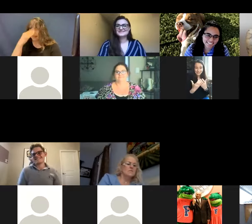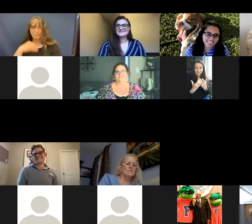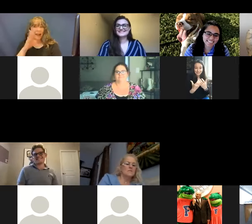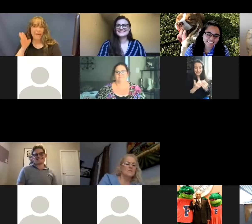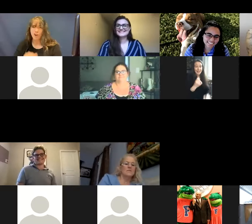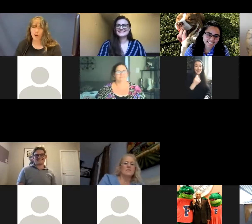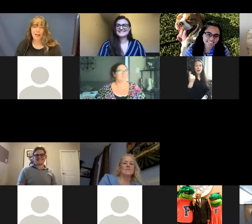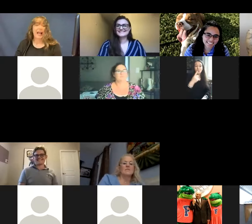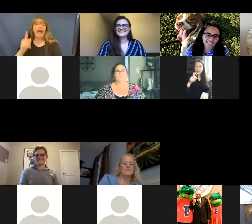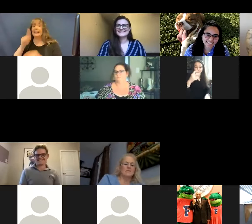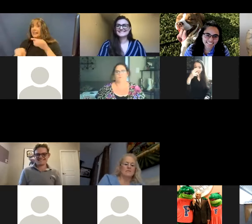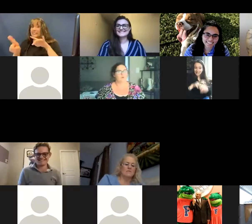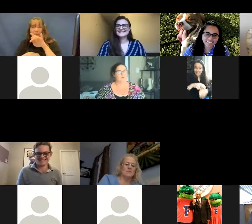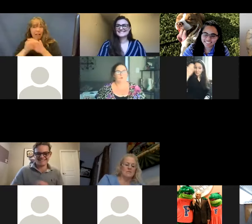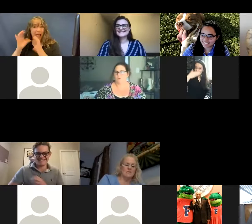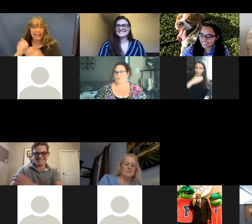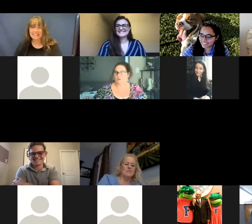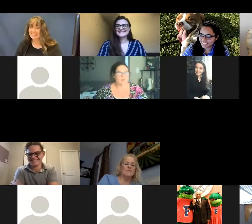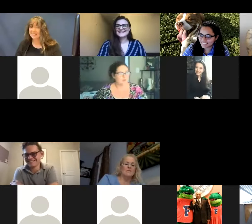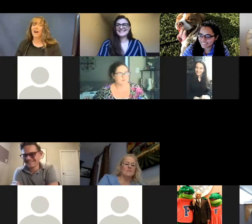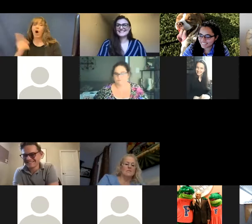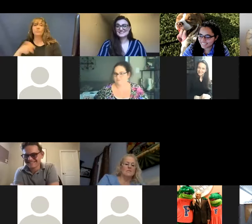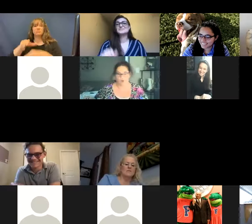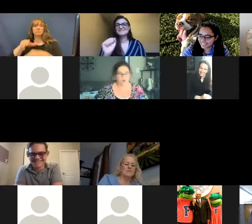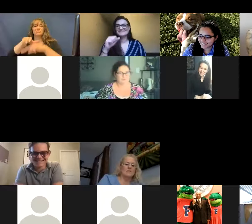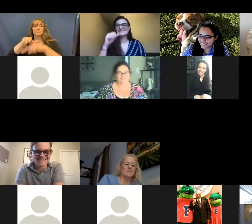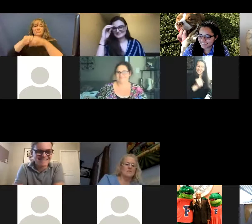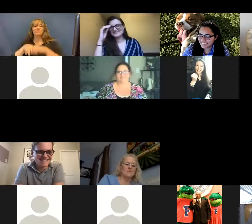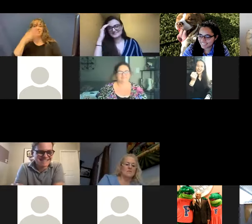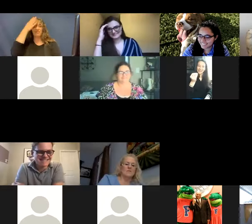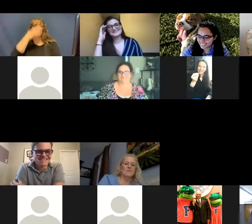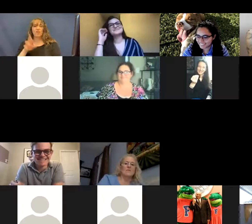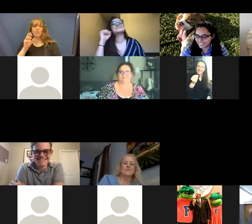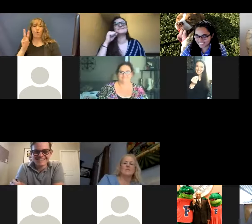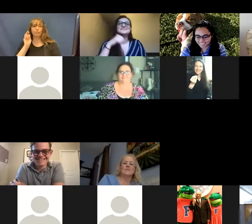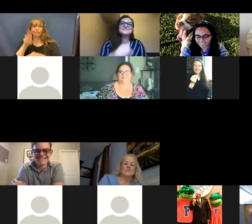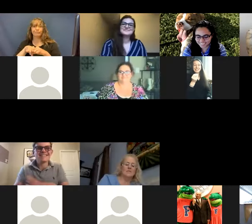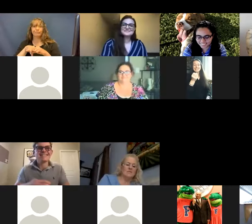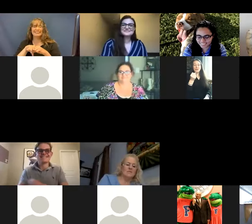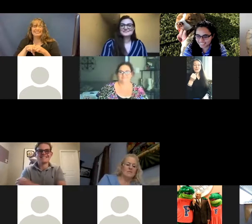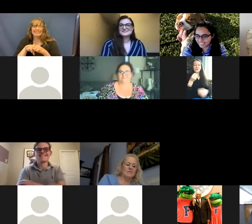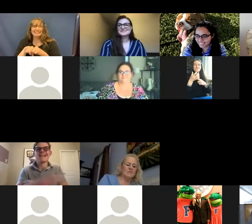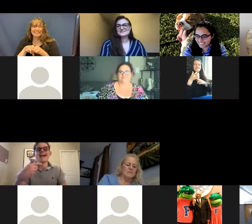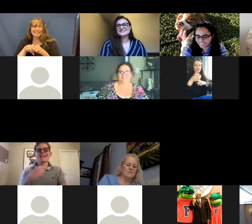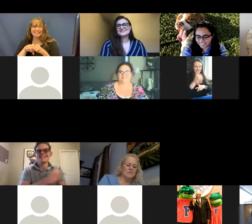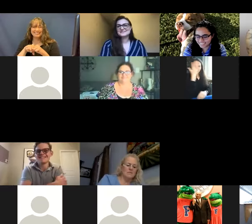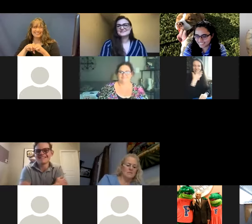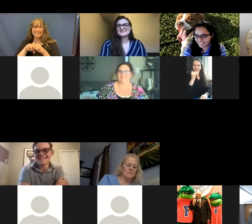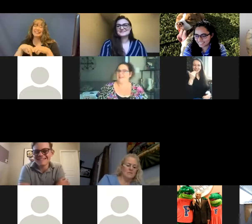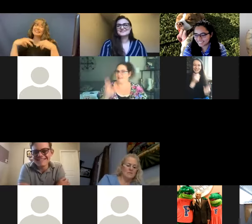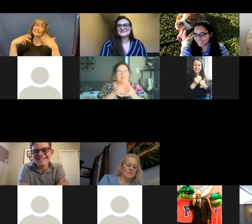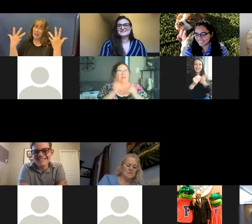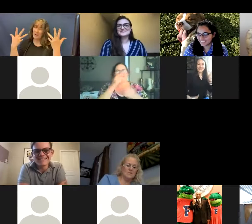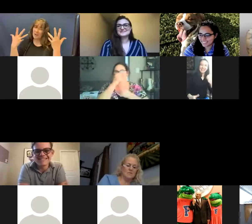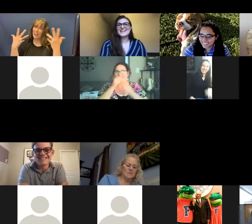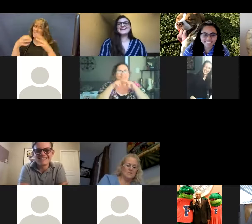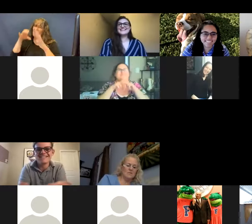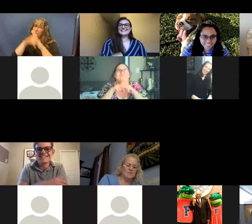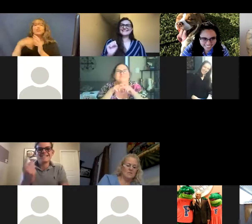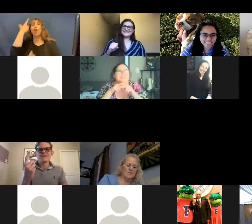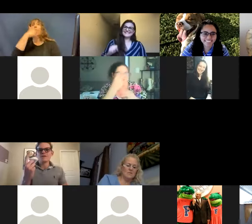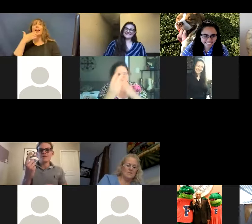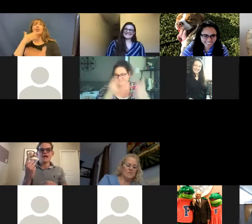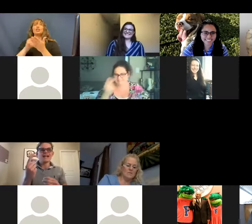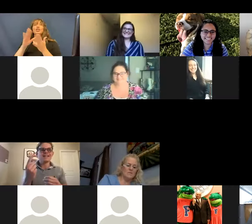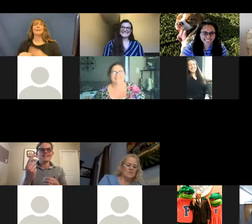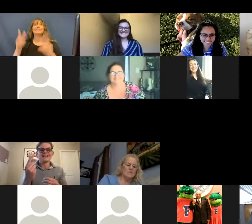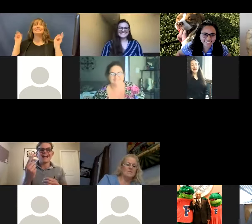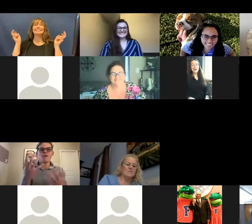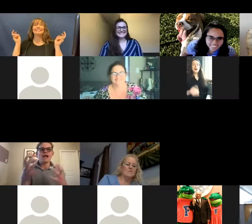class. And I always had to sit in the front. So you're forced to look like a good student.